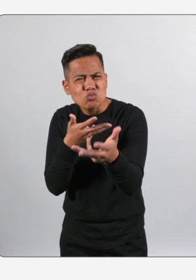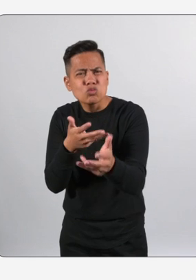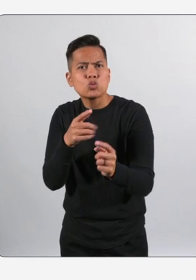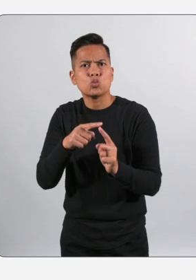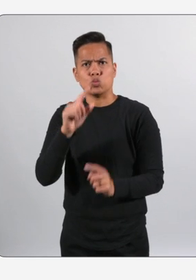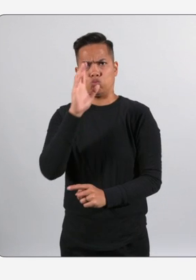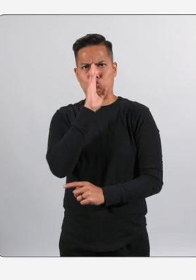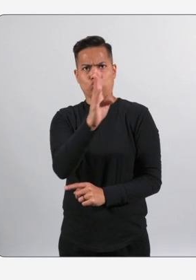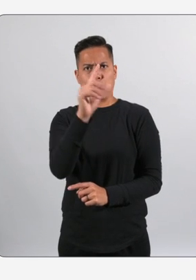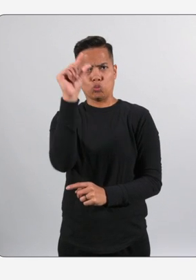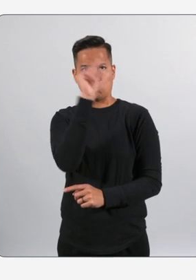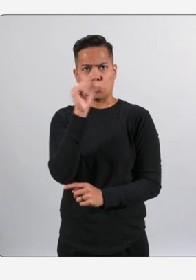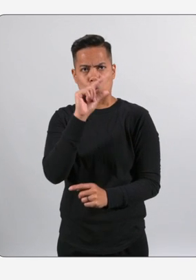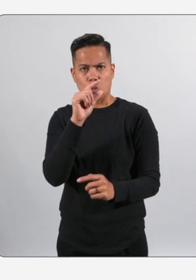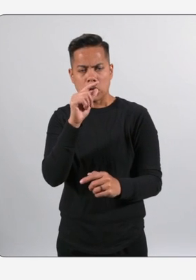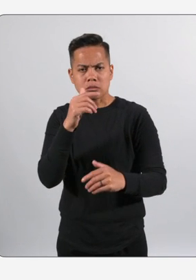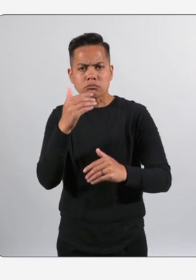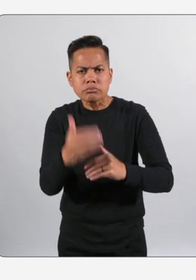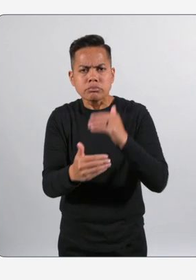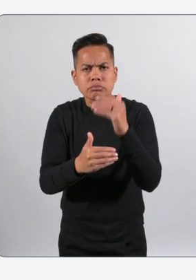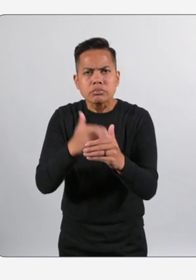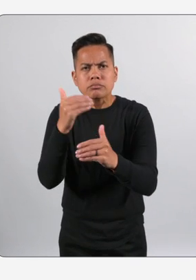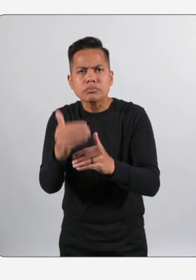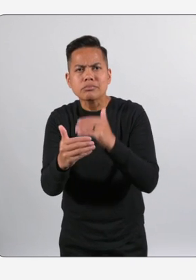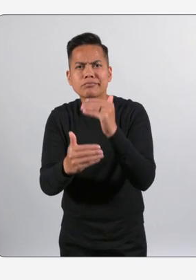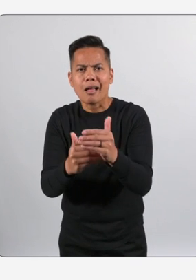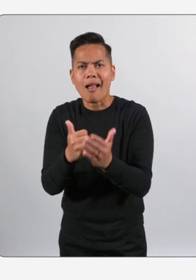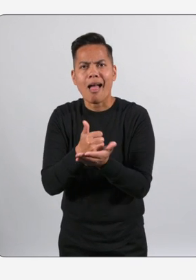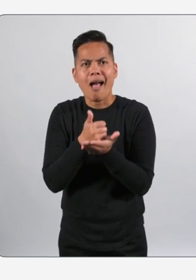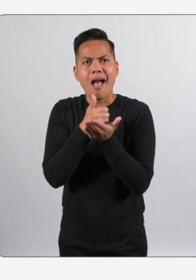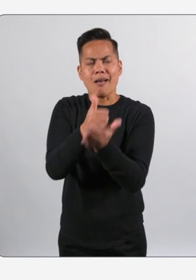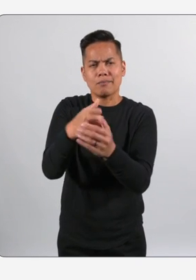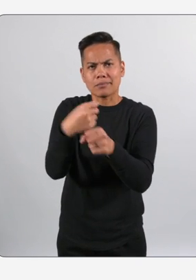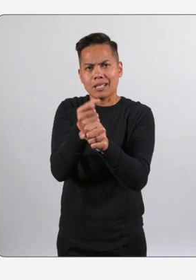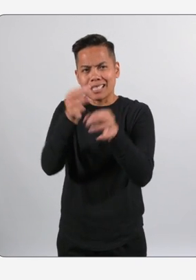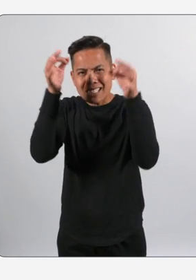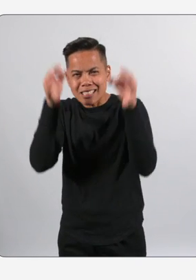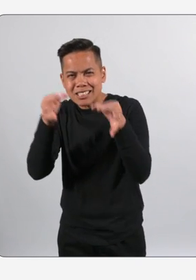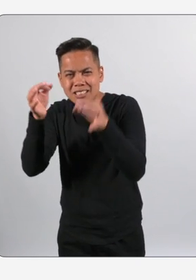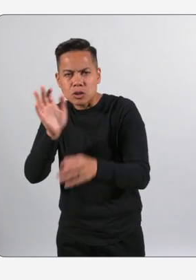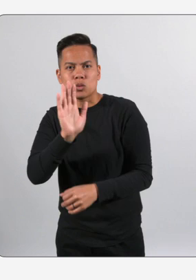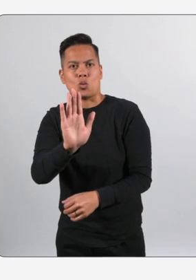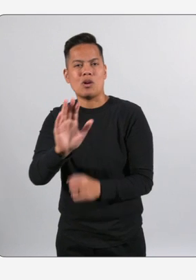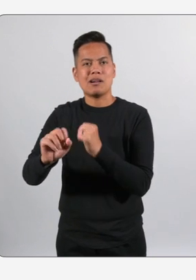process, giving you a helping hand as you make decisions about your campaigns. Let's see what this looks like